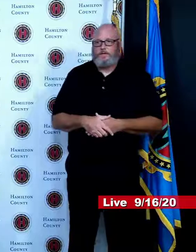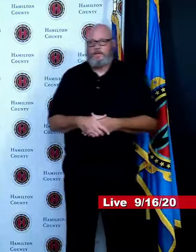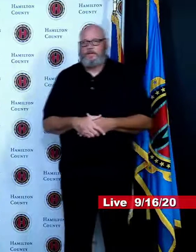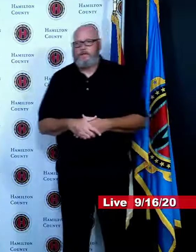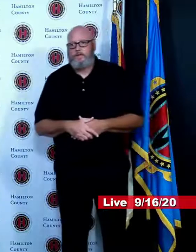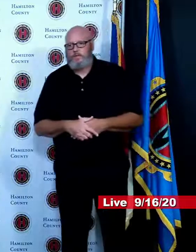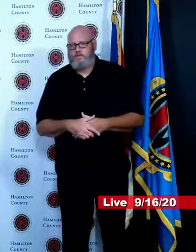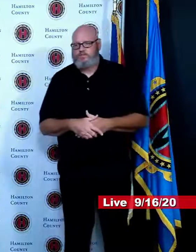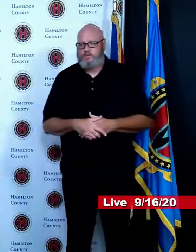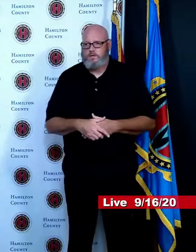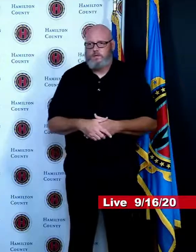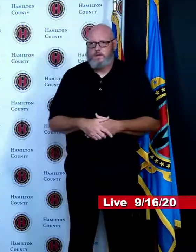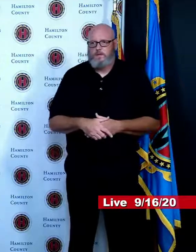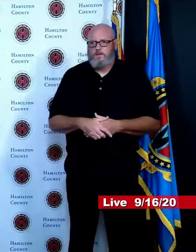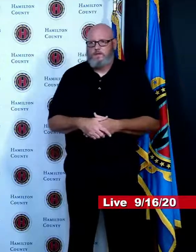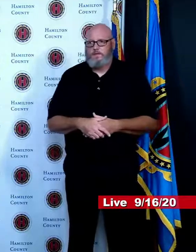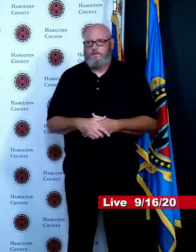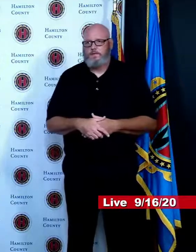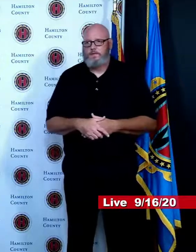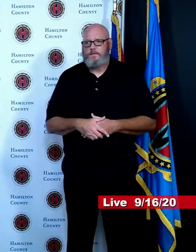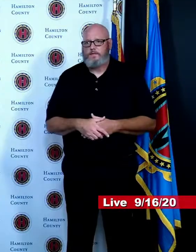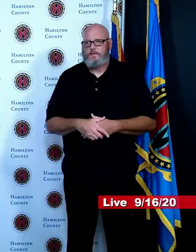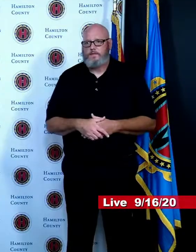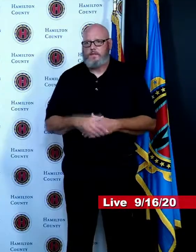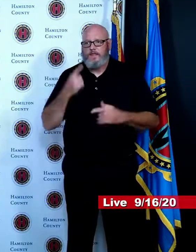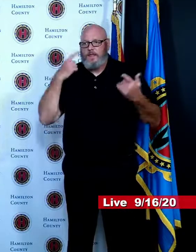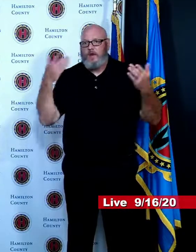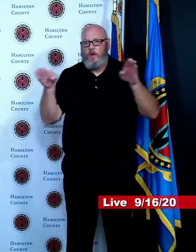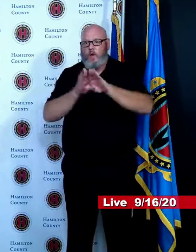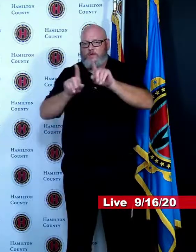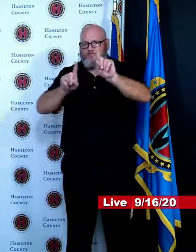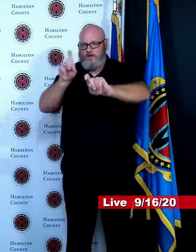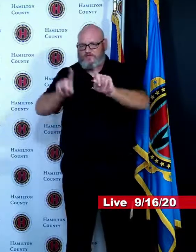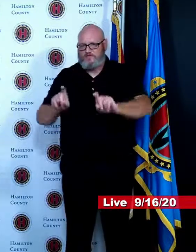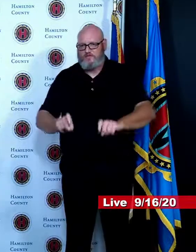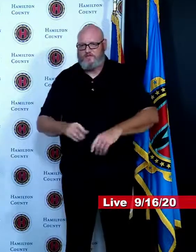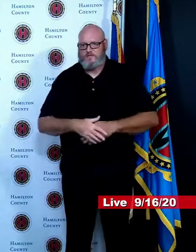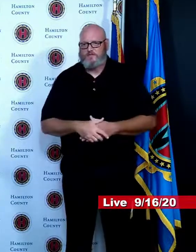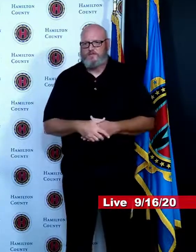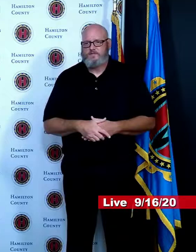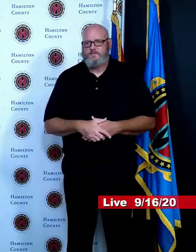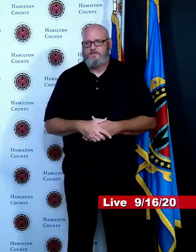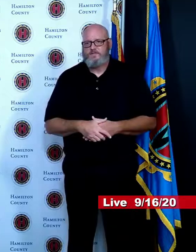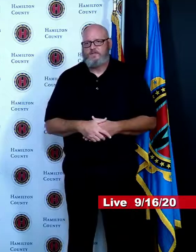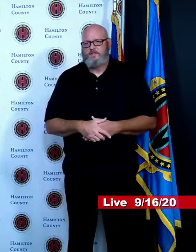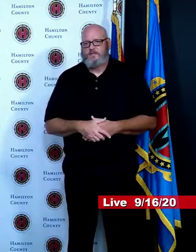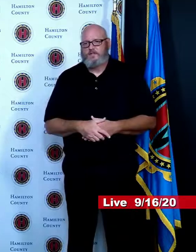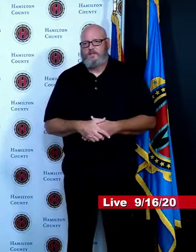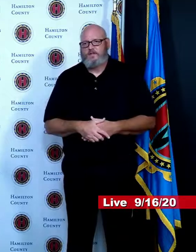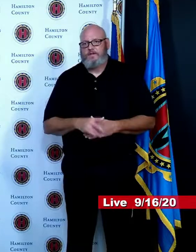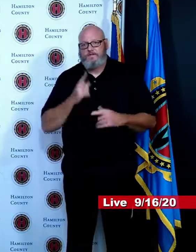are we finished okay great thank you for all the questions it's it's really interesting to have the experts here talking about the vaccine